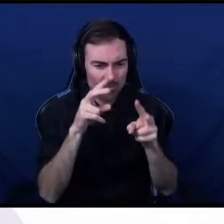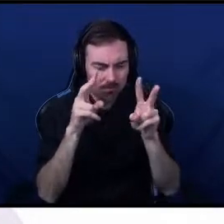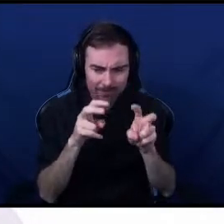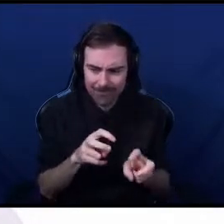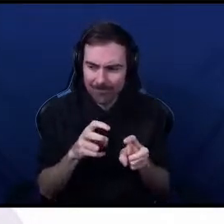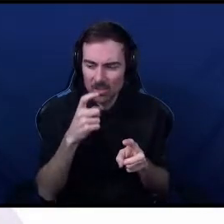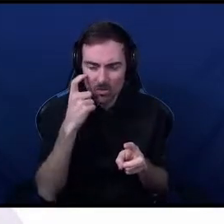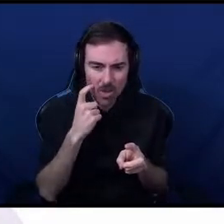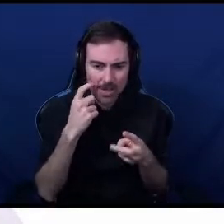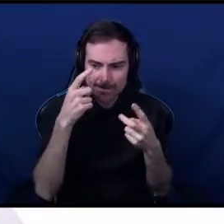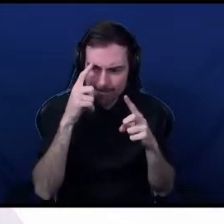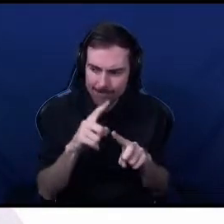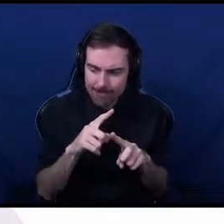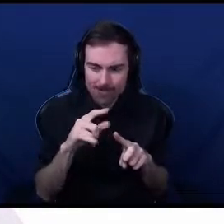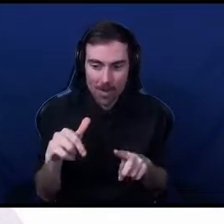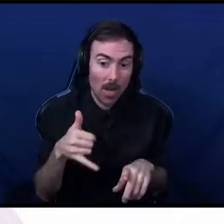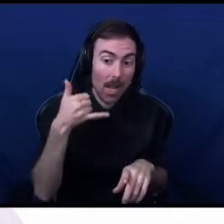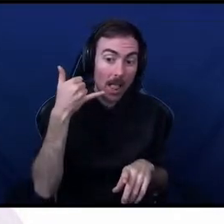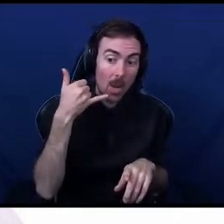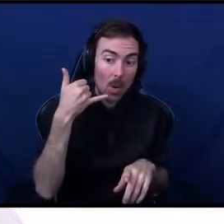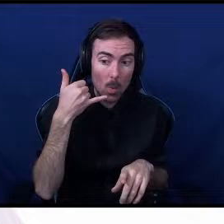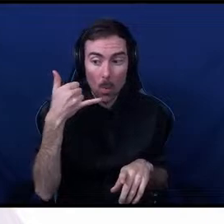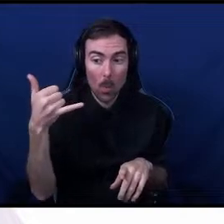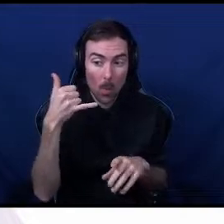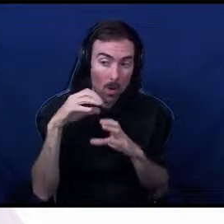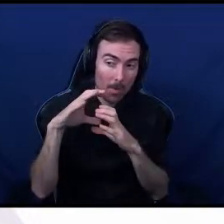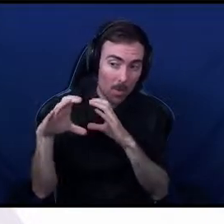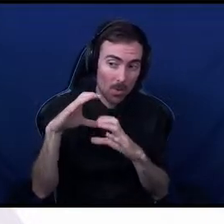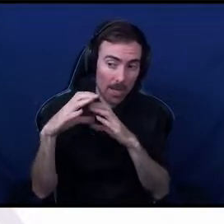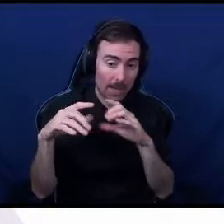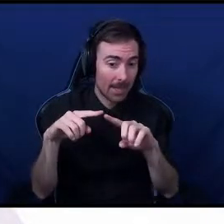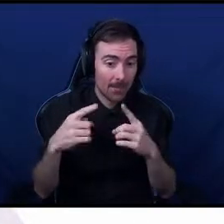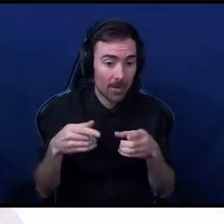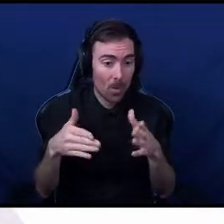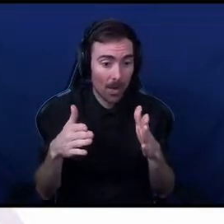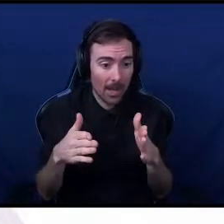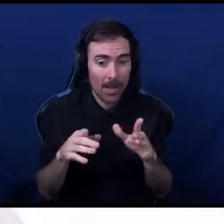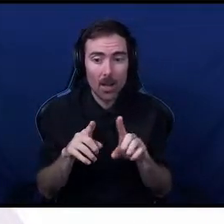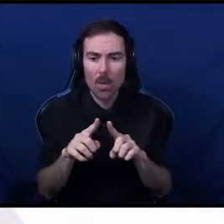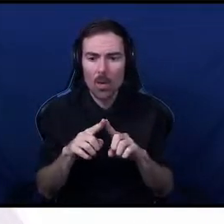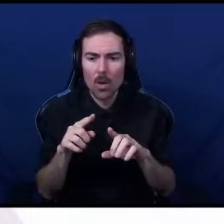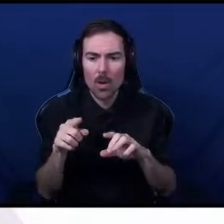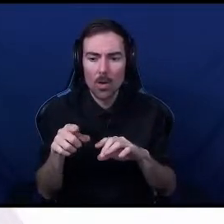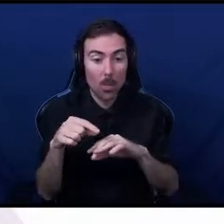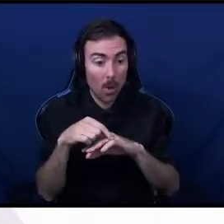pick up the telephone to speak to his research colleagues, and also his wife, who was also hard of hearing, trying to work out